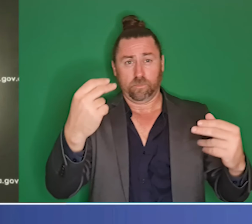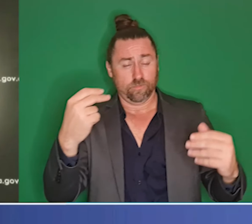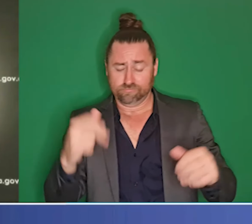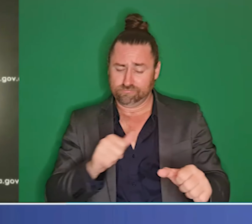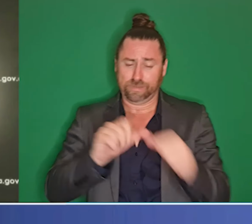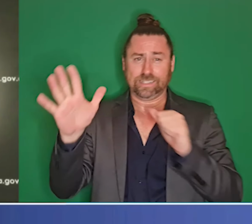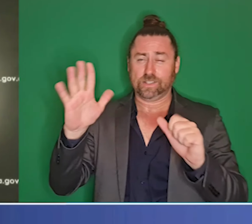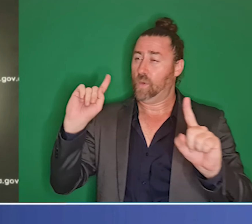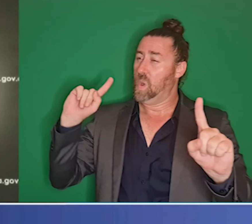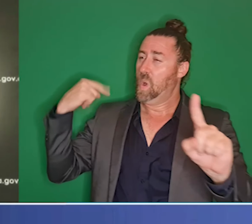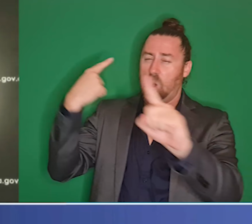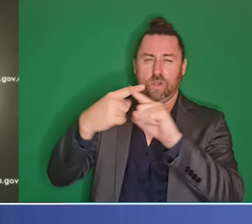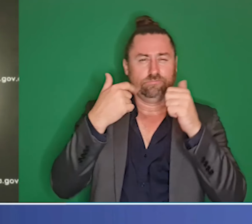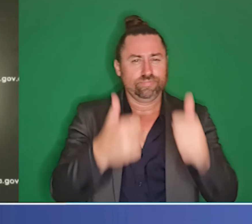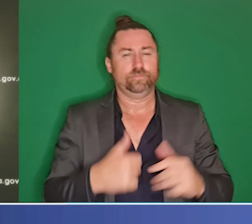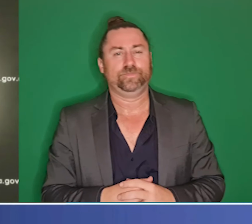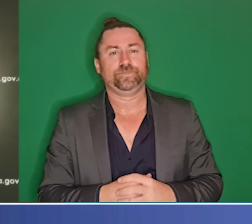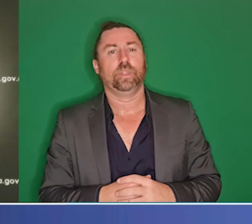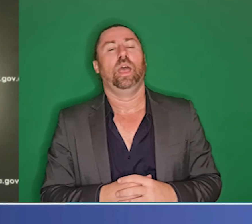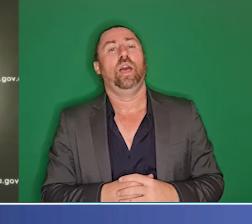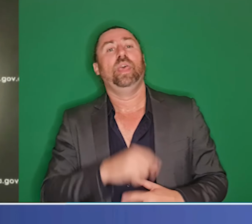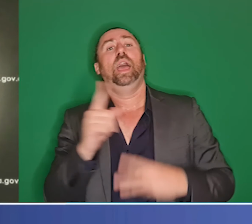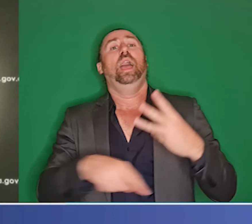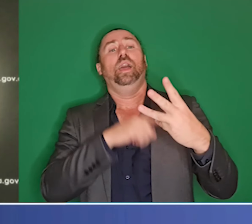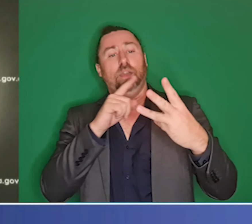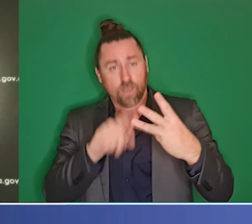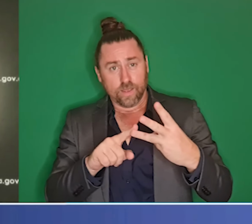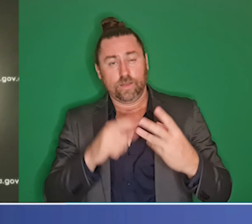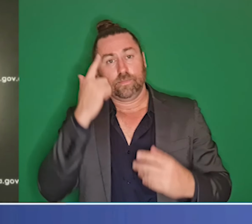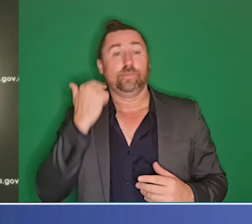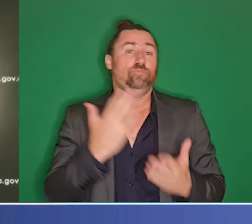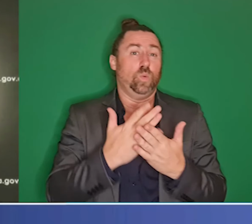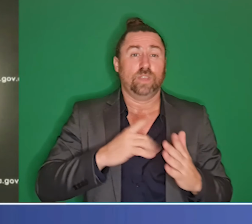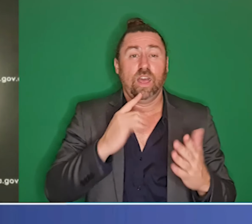The last thing that I want to do is again to say 'thank you'.